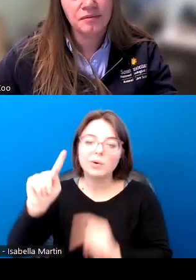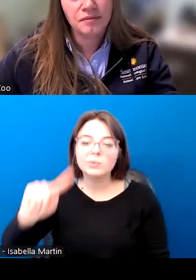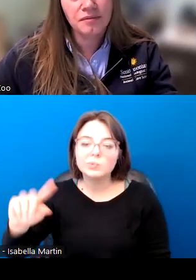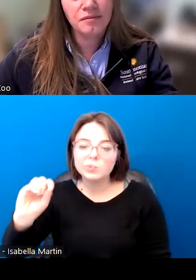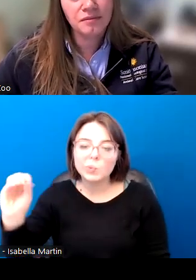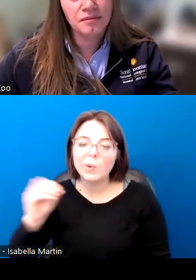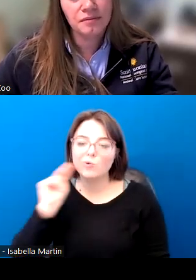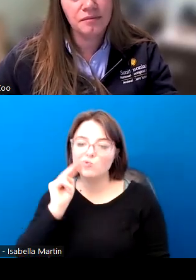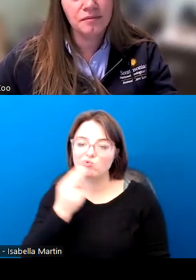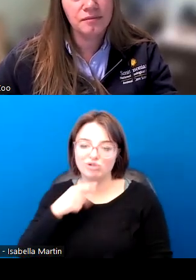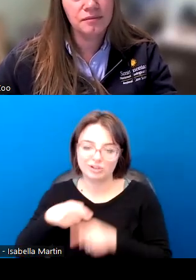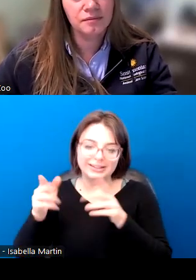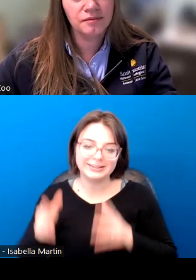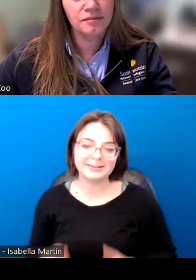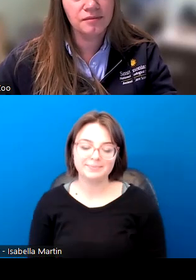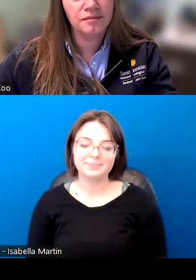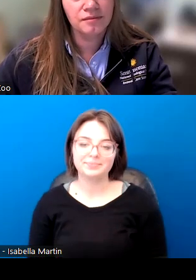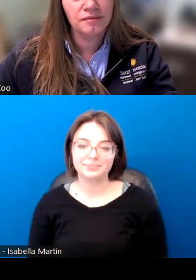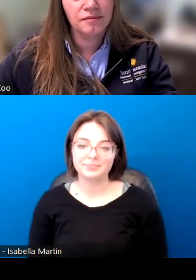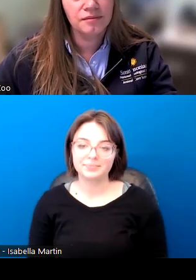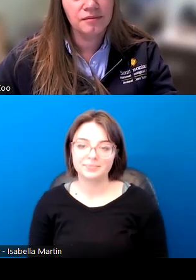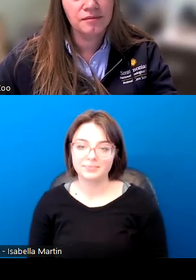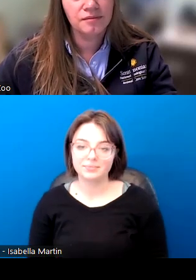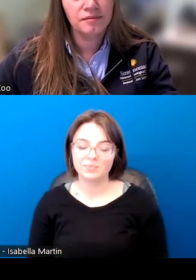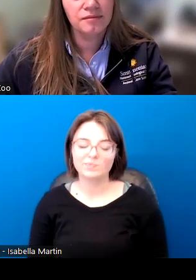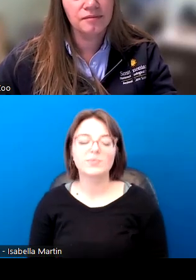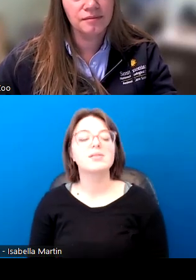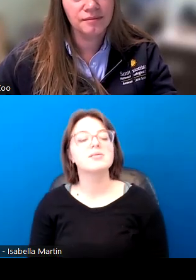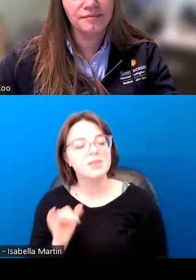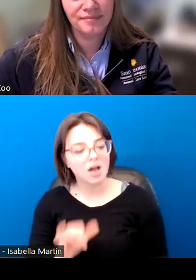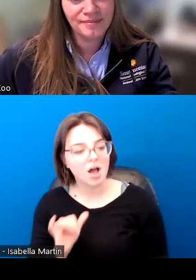Shellie: So you're really just creating these diets based on what we know and I'm going to launch another